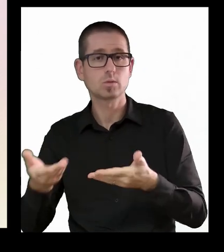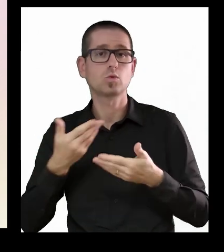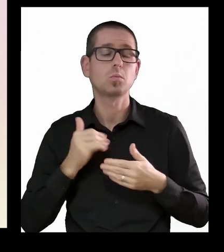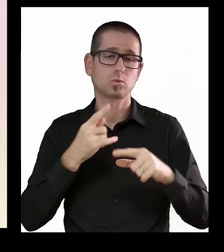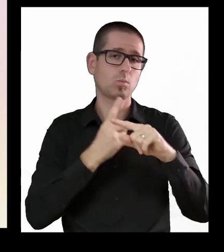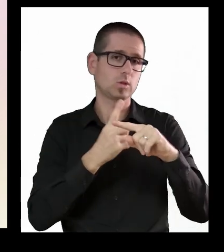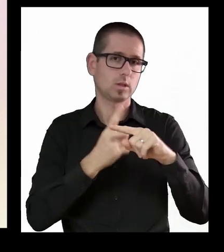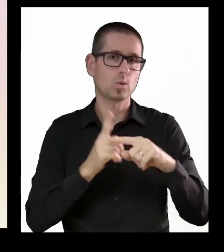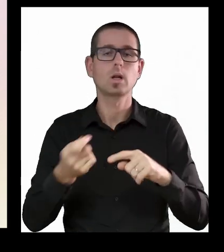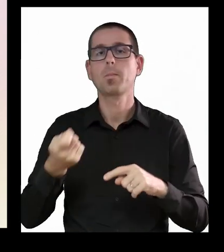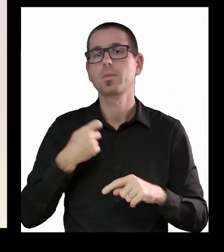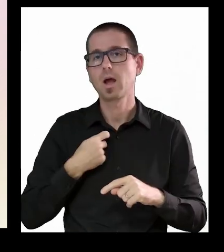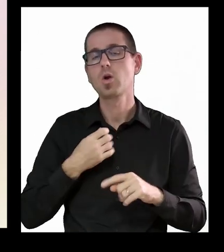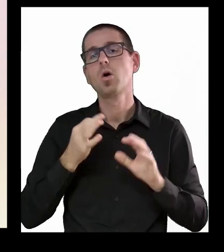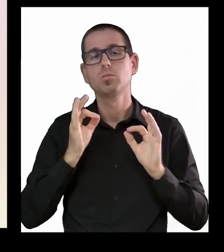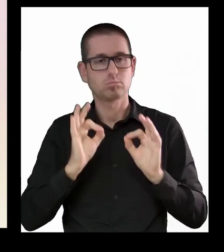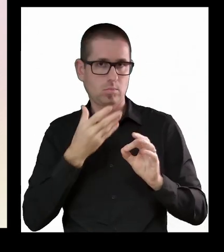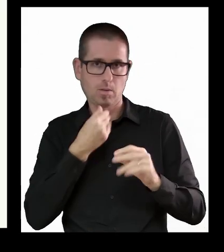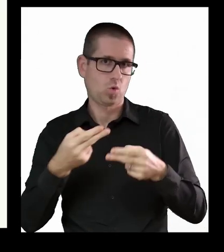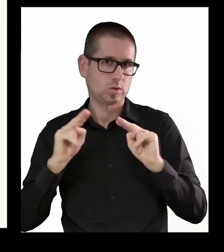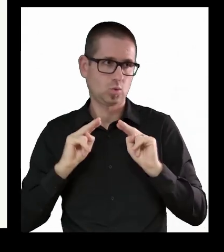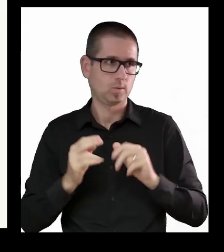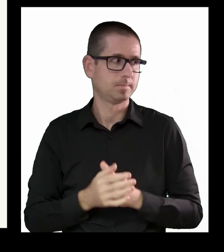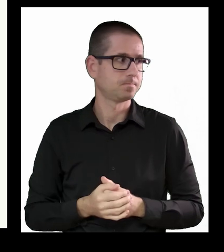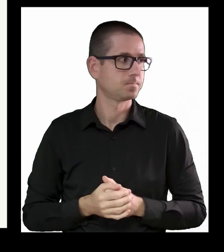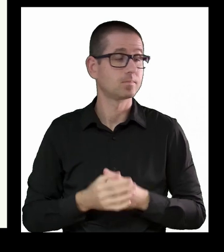they give us nice feedback. According to this